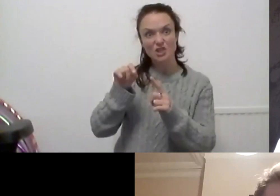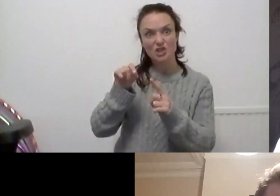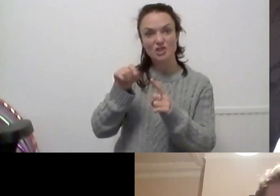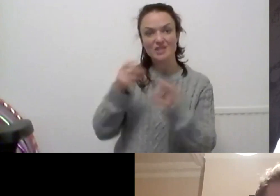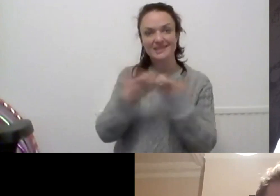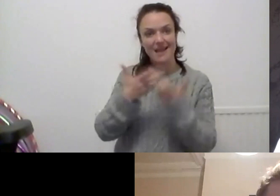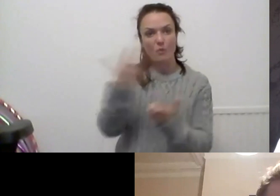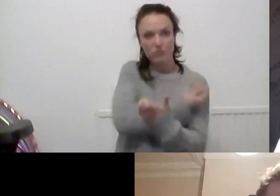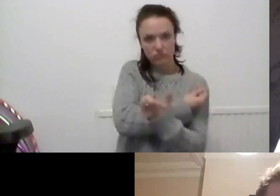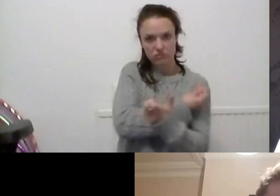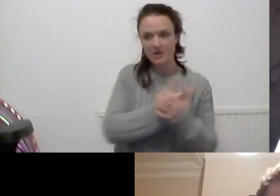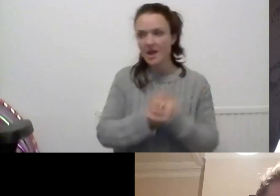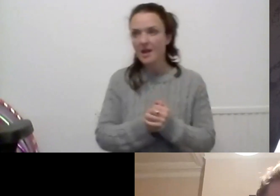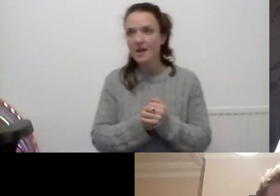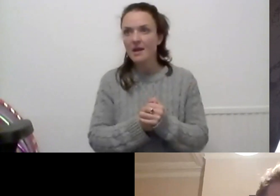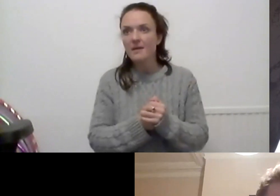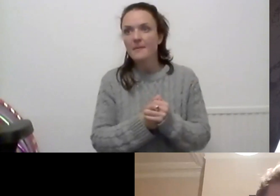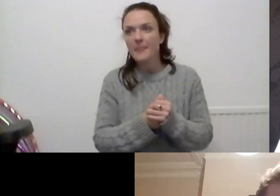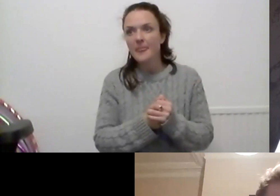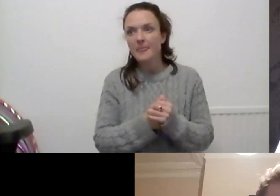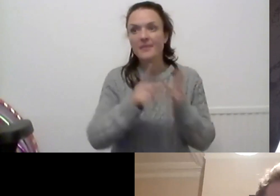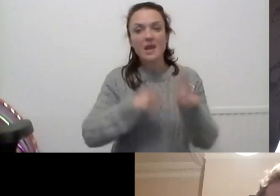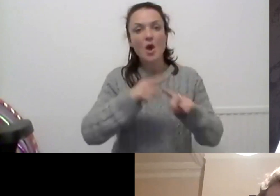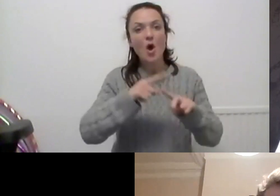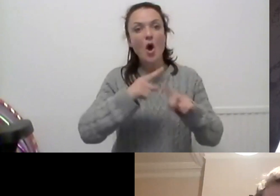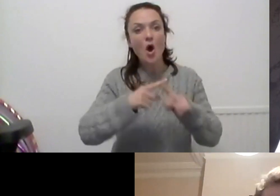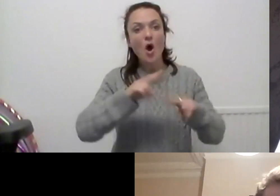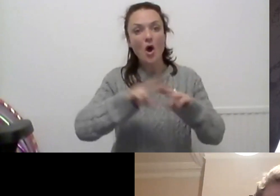kept in a normal fridge, and it's much easier to transport. So that means that starting to arrive